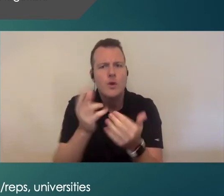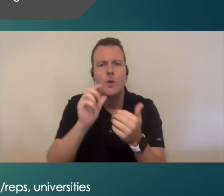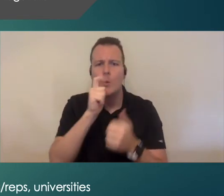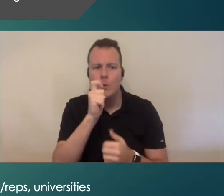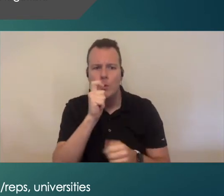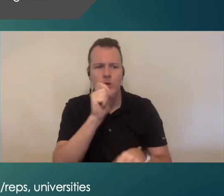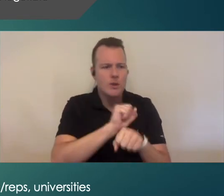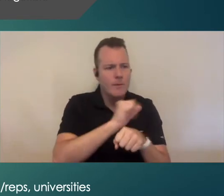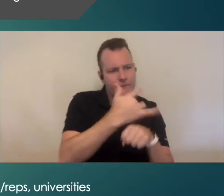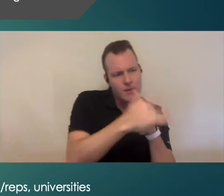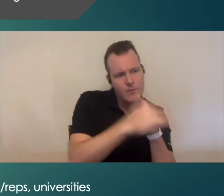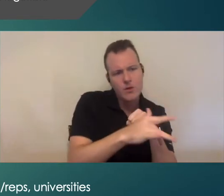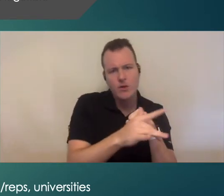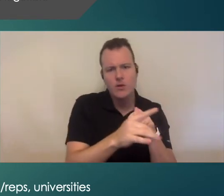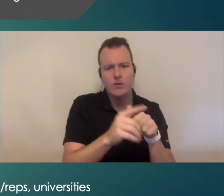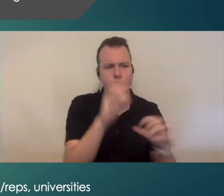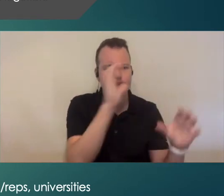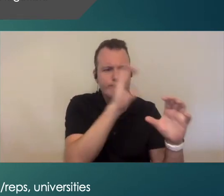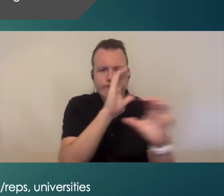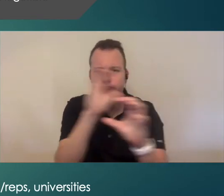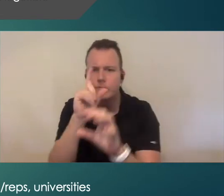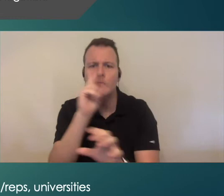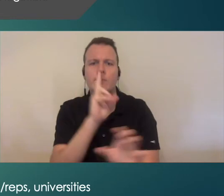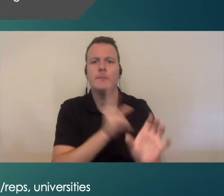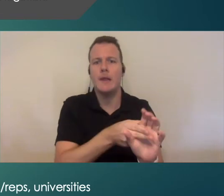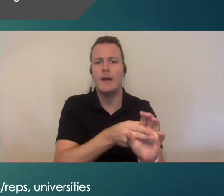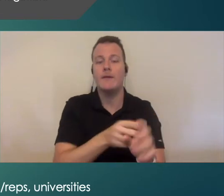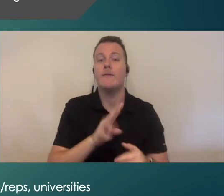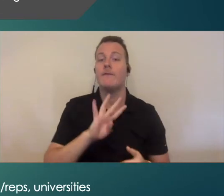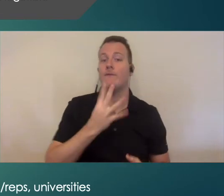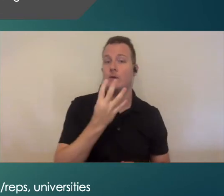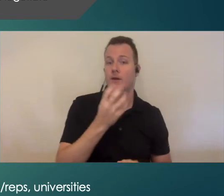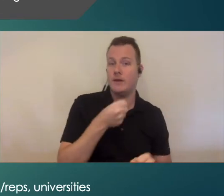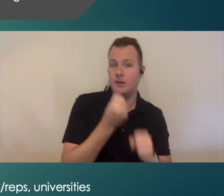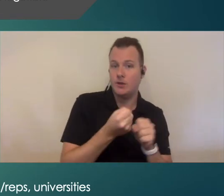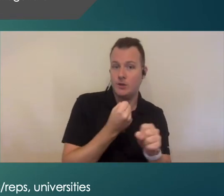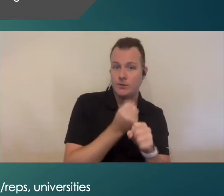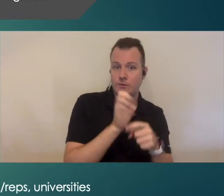open positions and where you may be able to apply, both as the fourth year and for